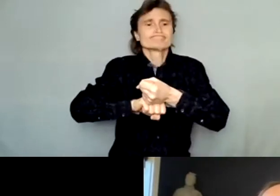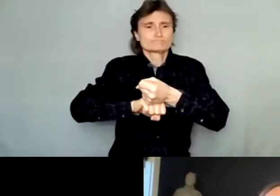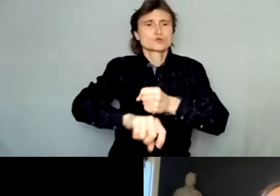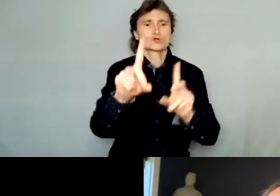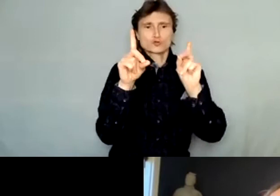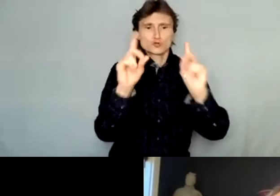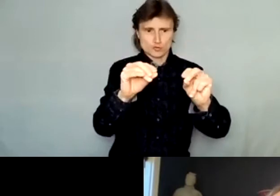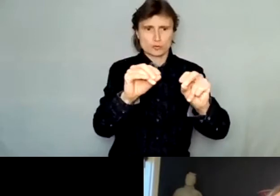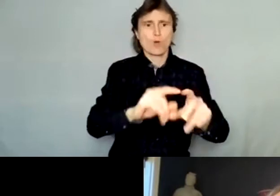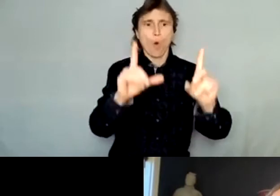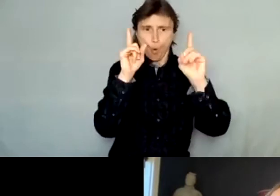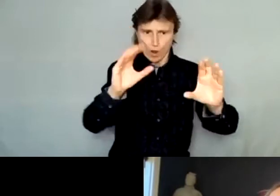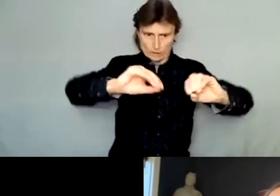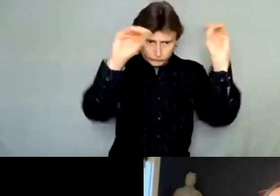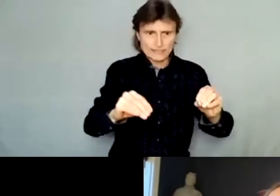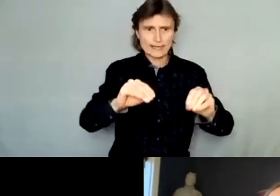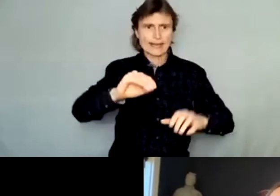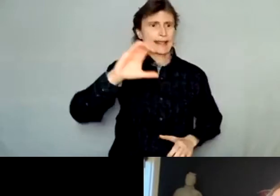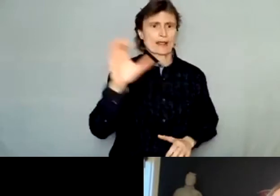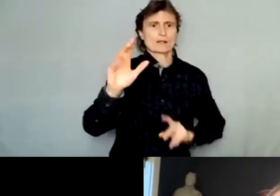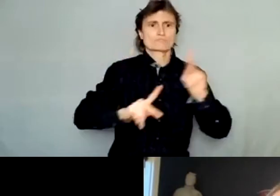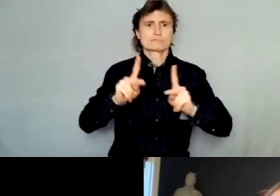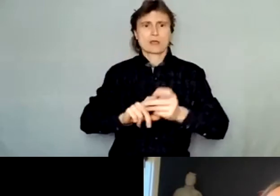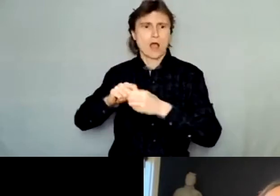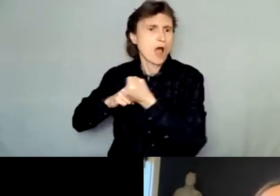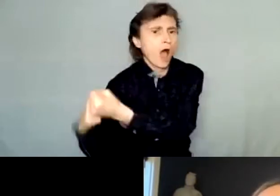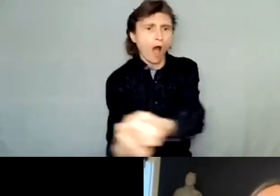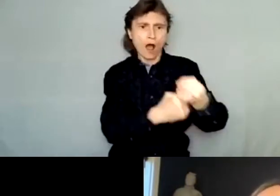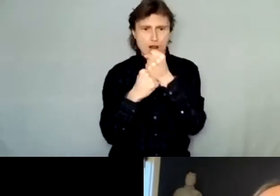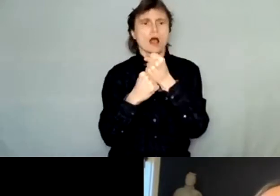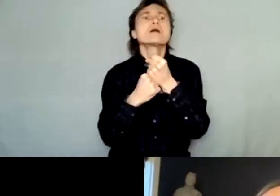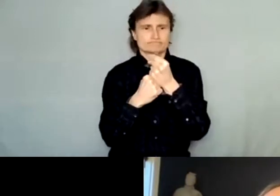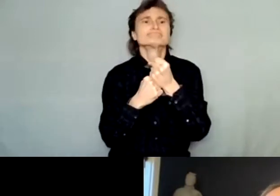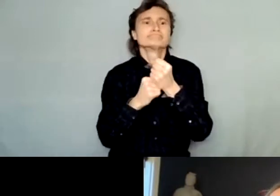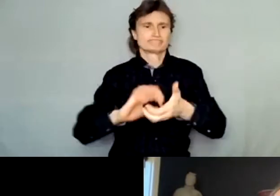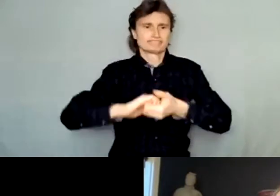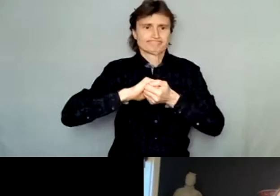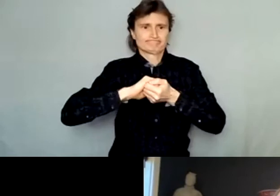And so that's something that's very top of mind for us going forward.